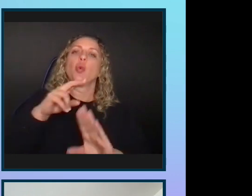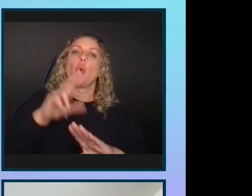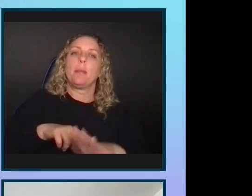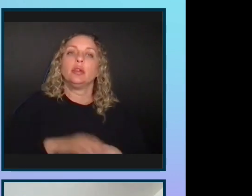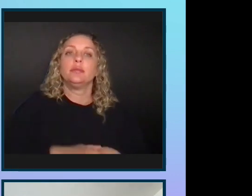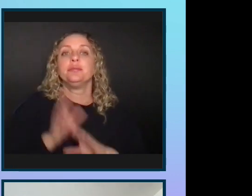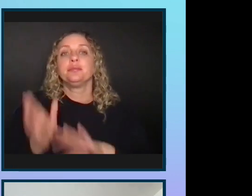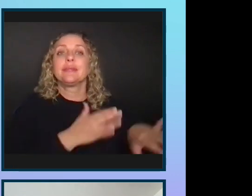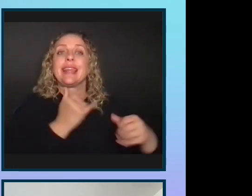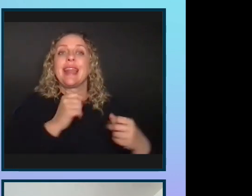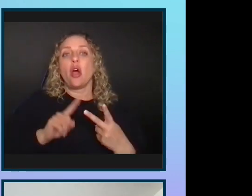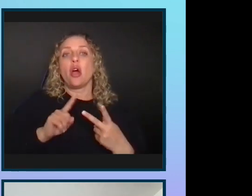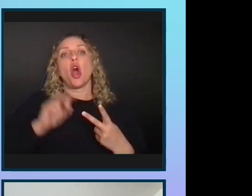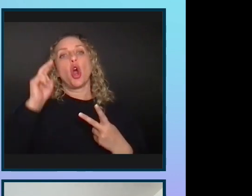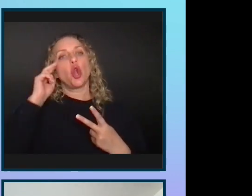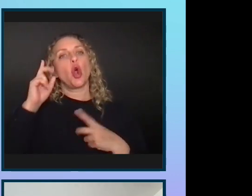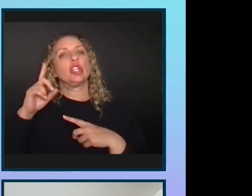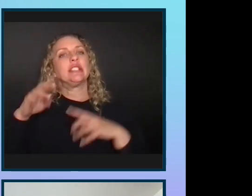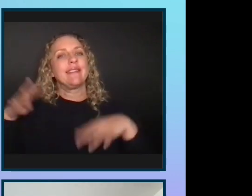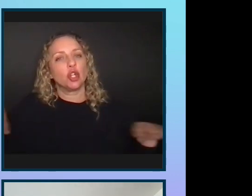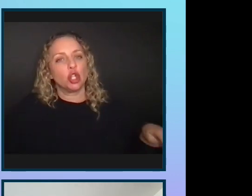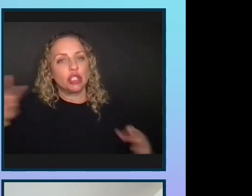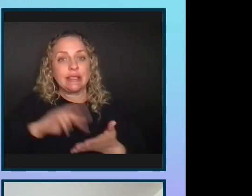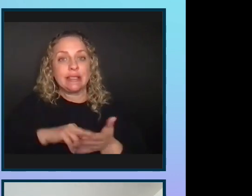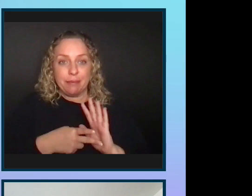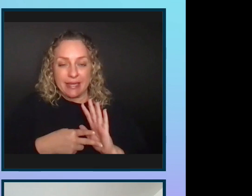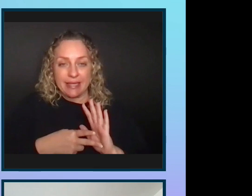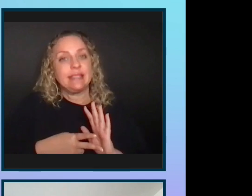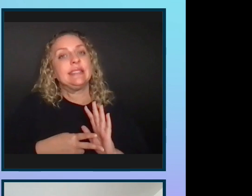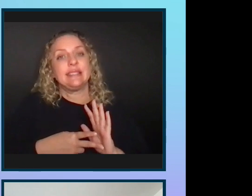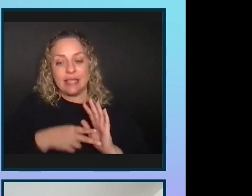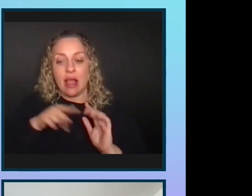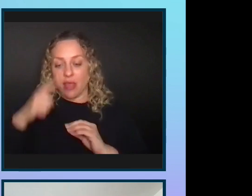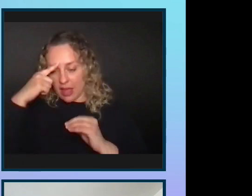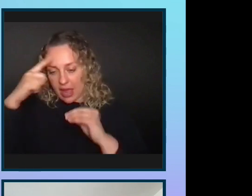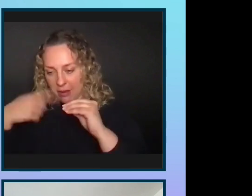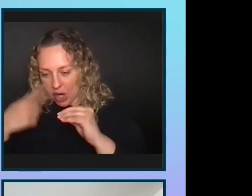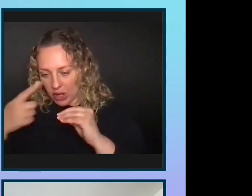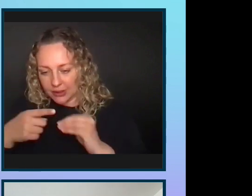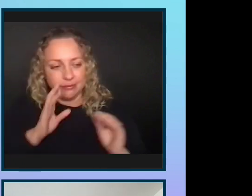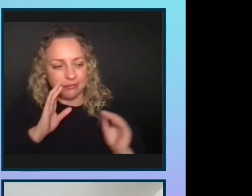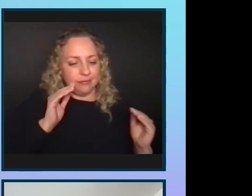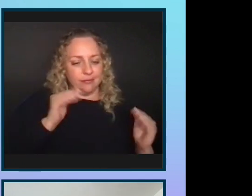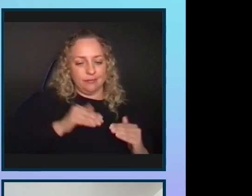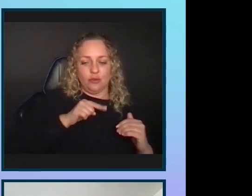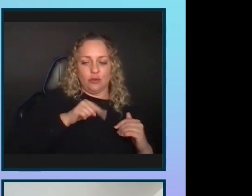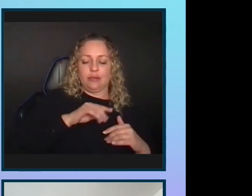these are people whose brains functions in ways deemed atypical by medical professionals and society. And like we said earlier,